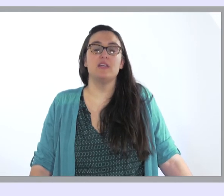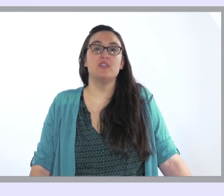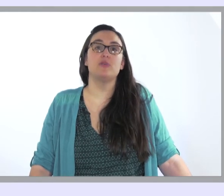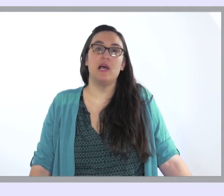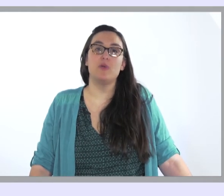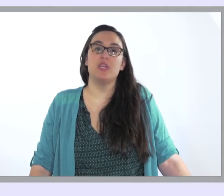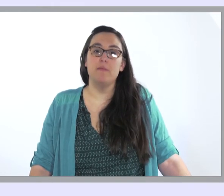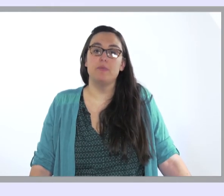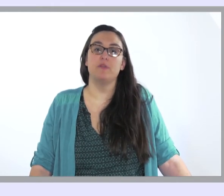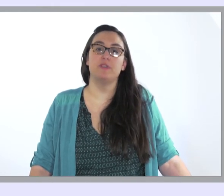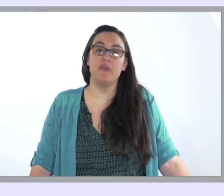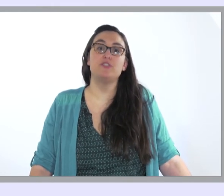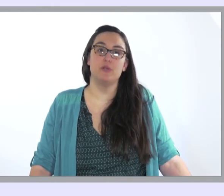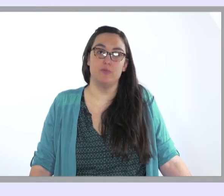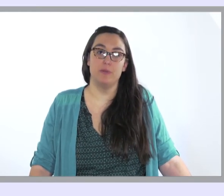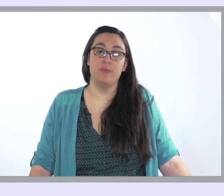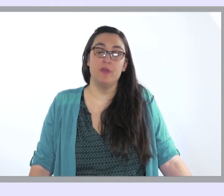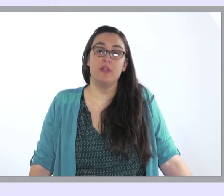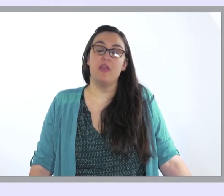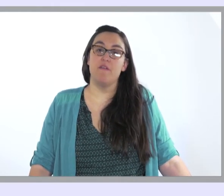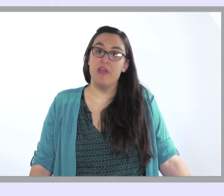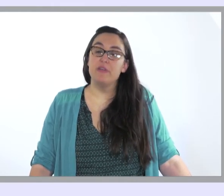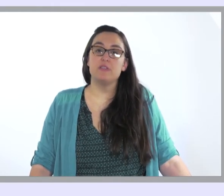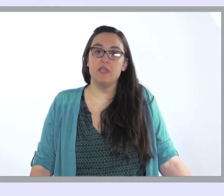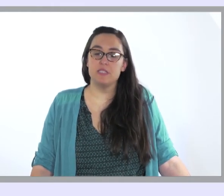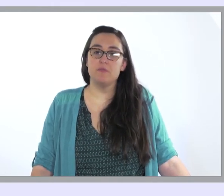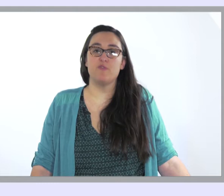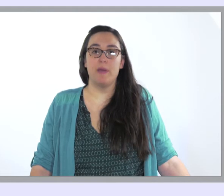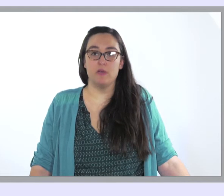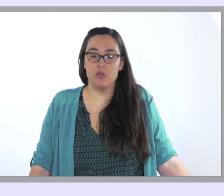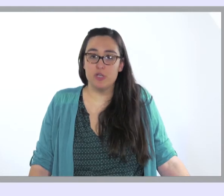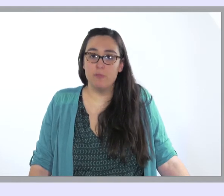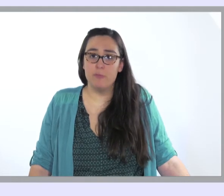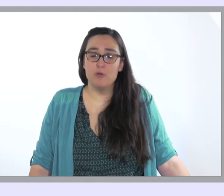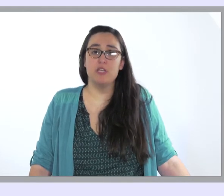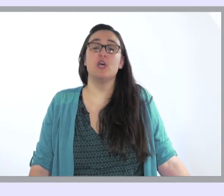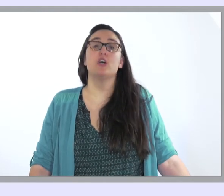a natural language input for deaf children. They are great systems for pedagogical purposes